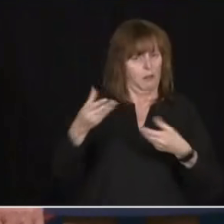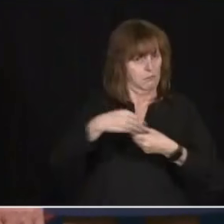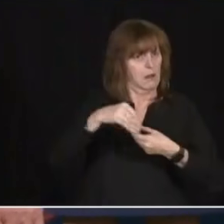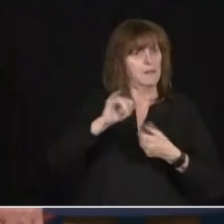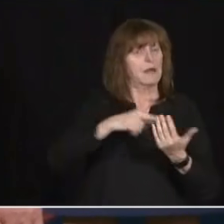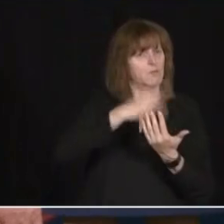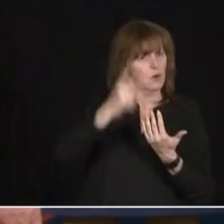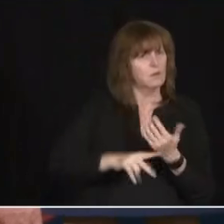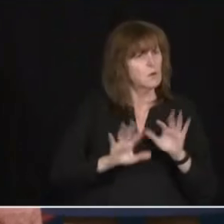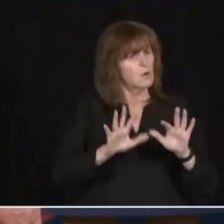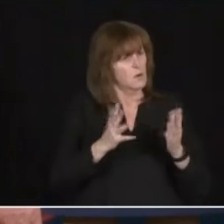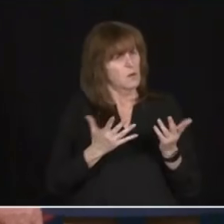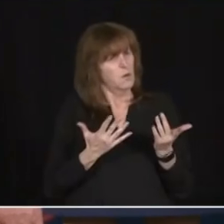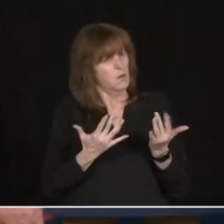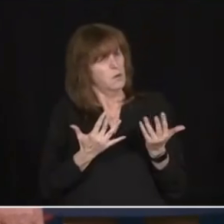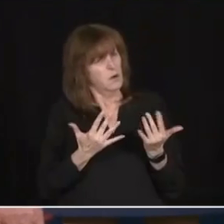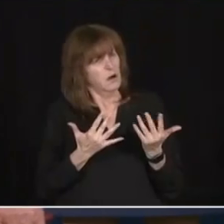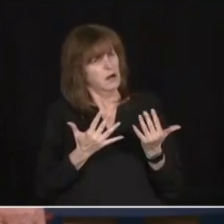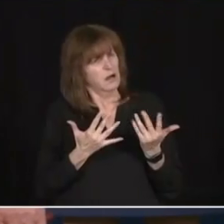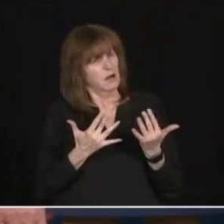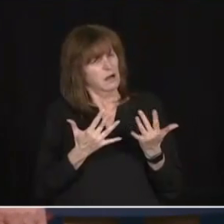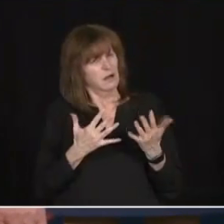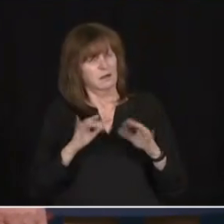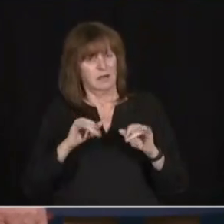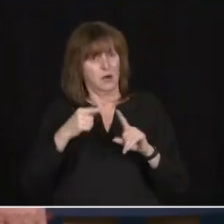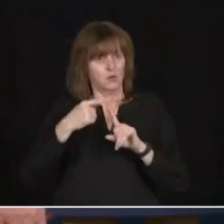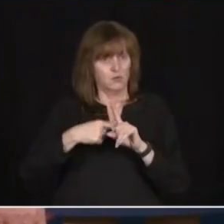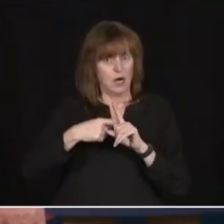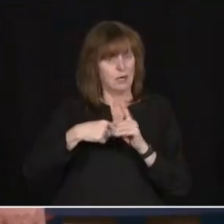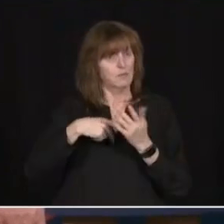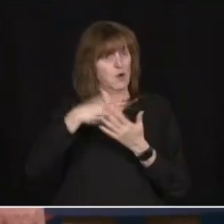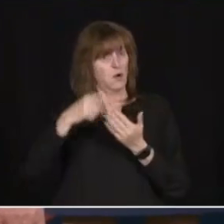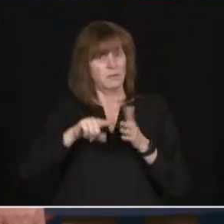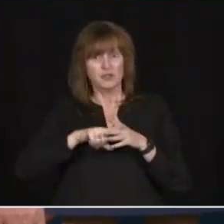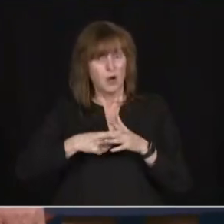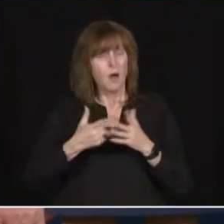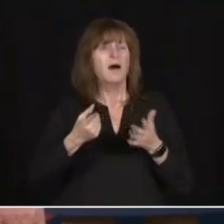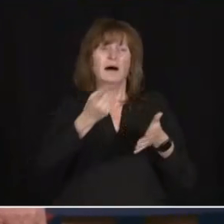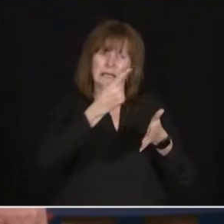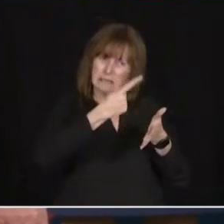program, so I think it would be fair to wait until the program is launched,